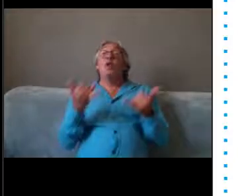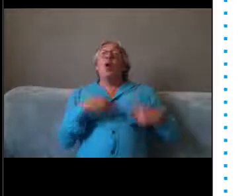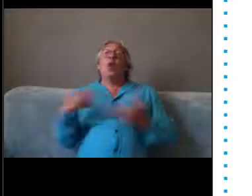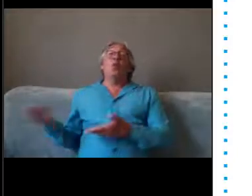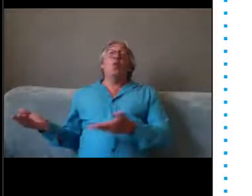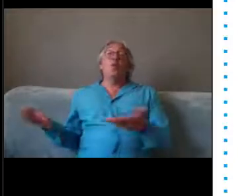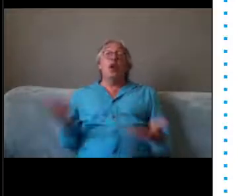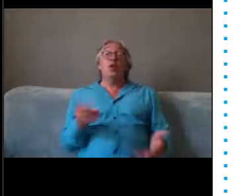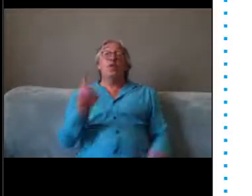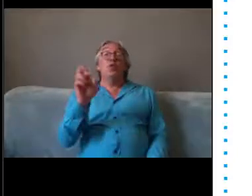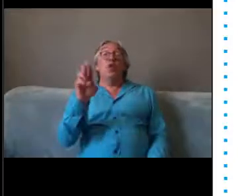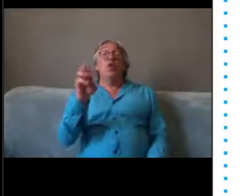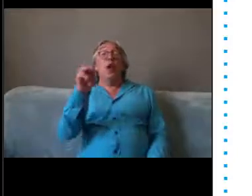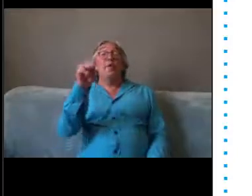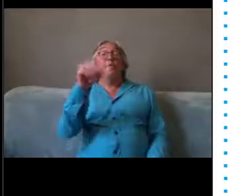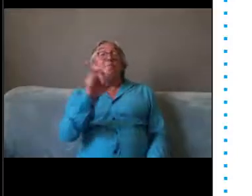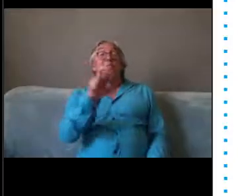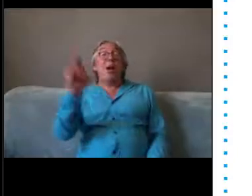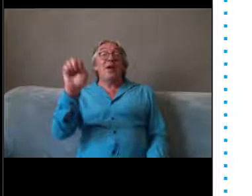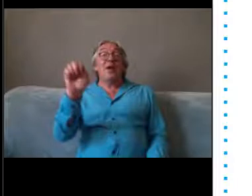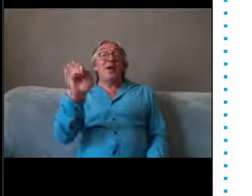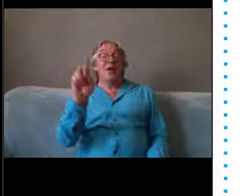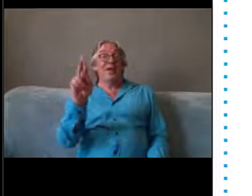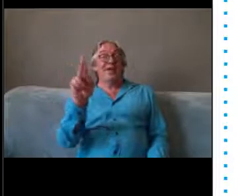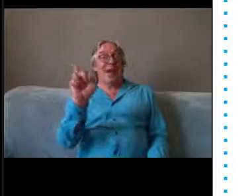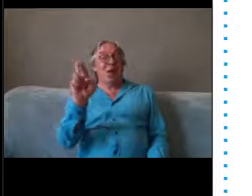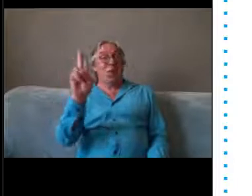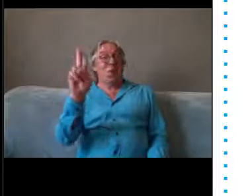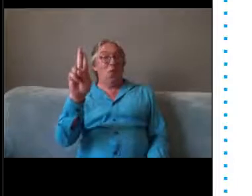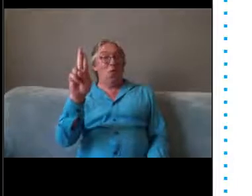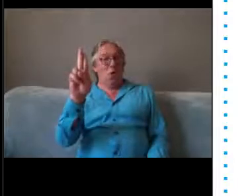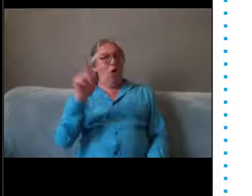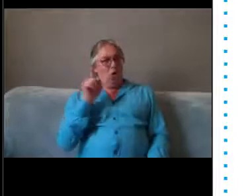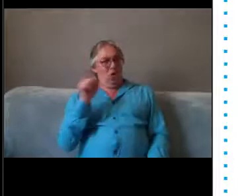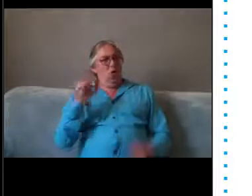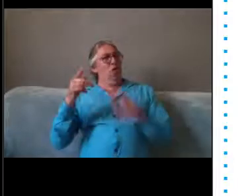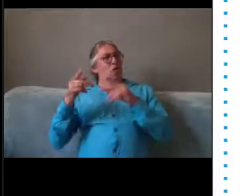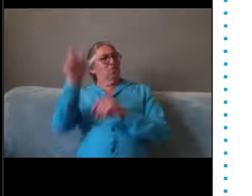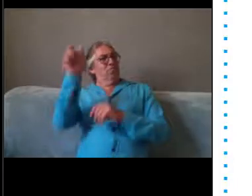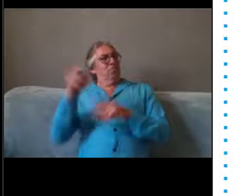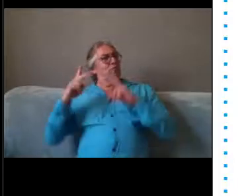We need to cooperate at EU level because this is an European topic